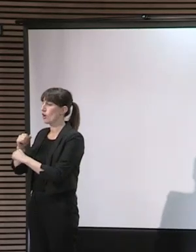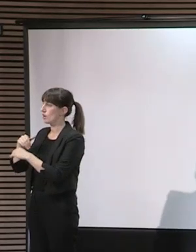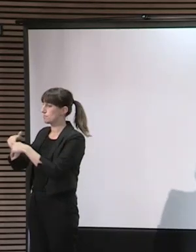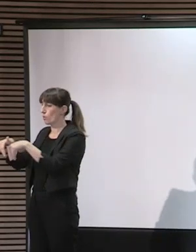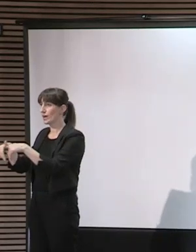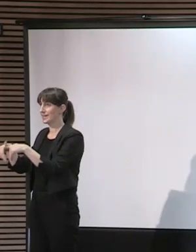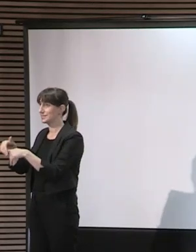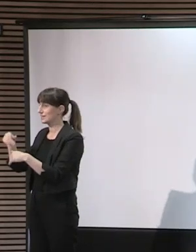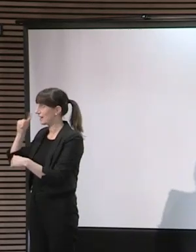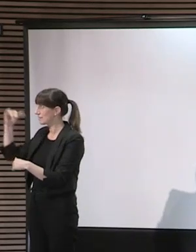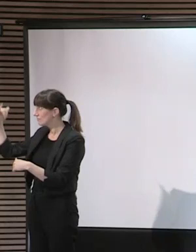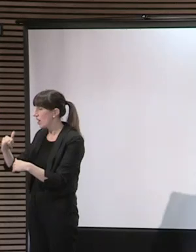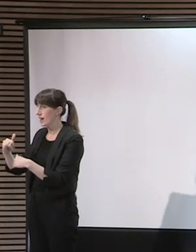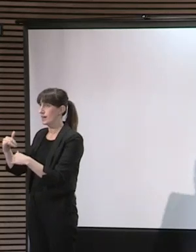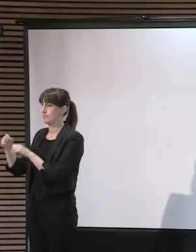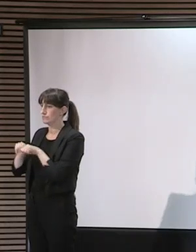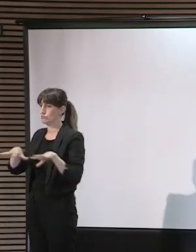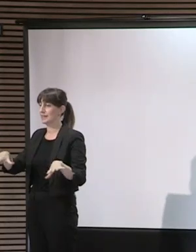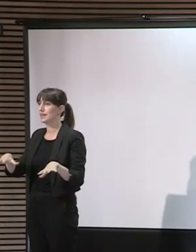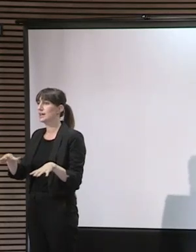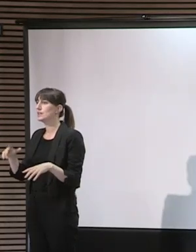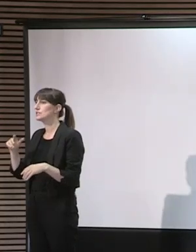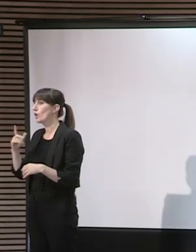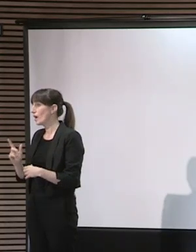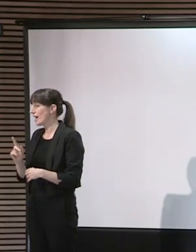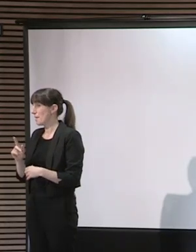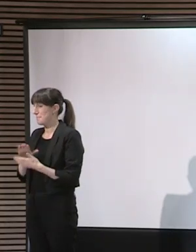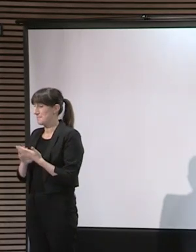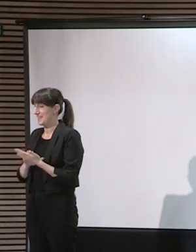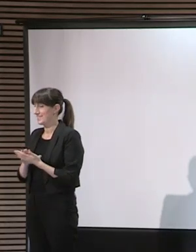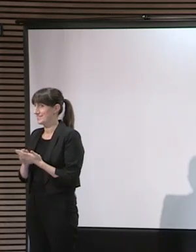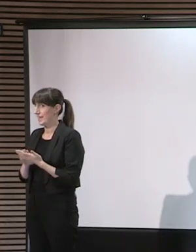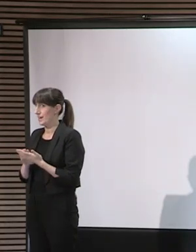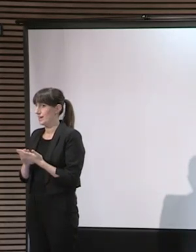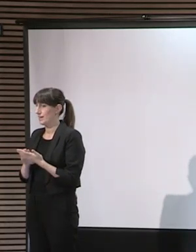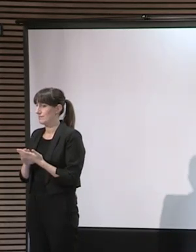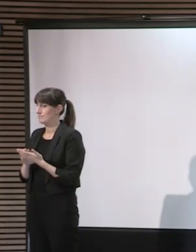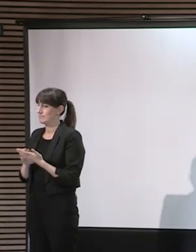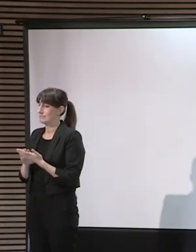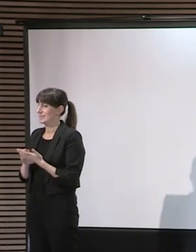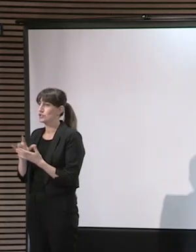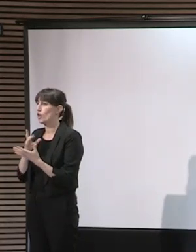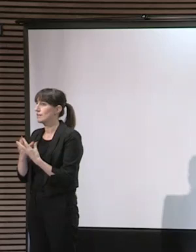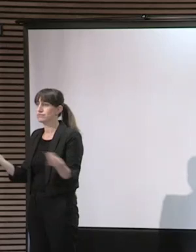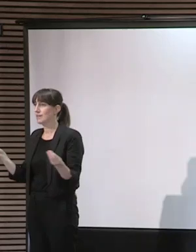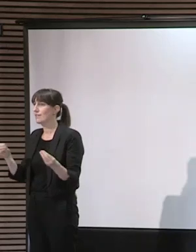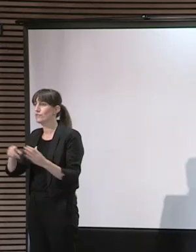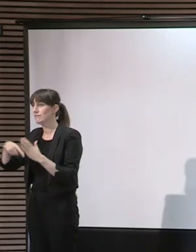if we do get a case, we need to be able to do the - we need to test, we need to be able to